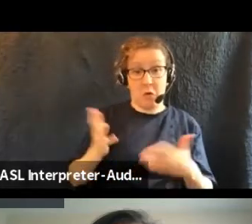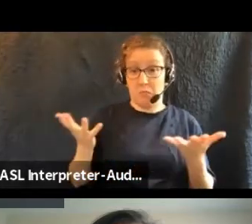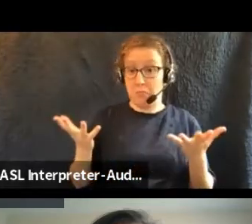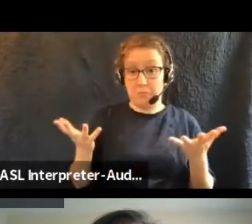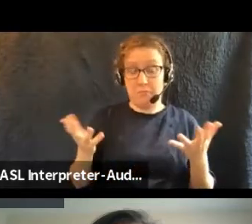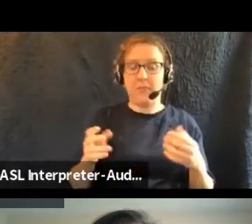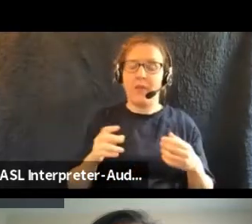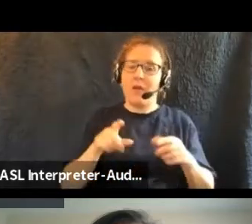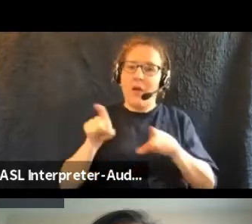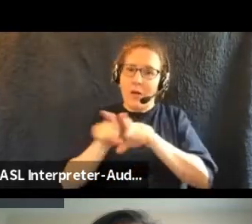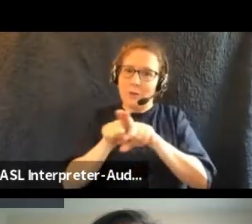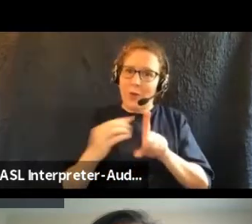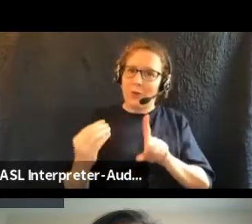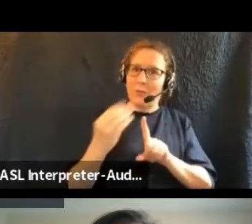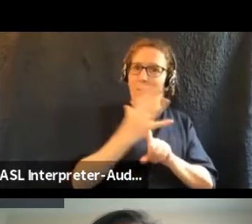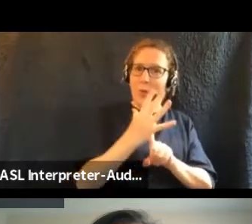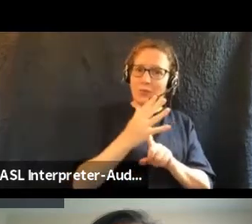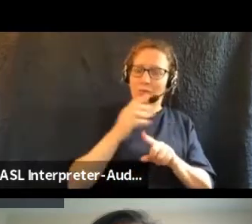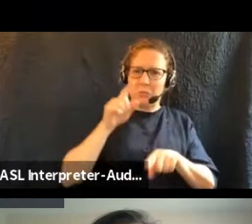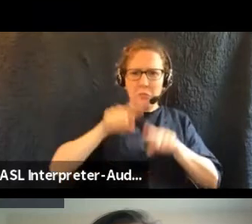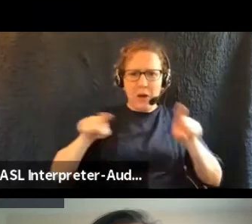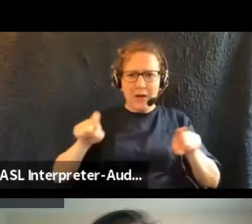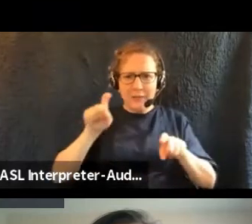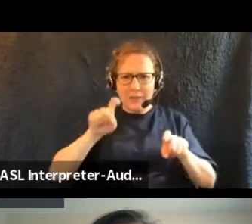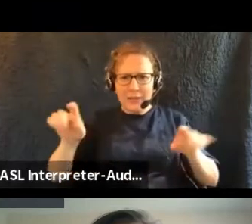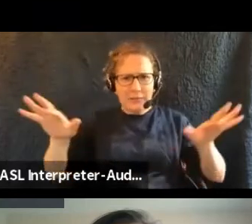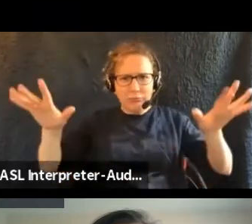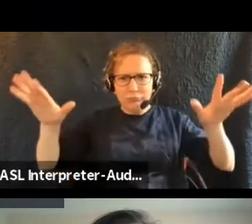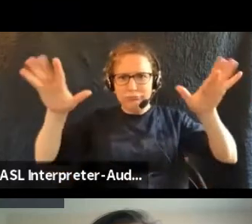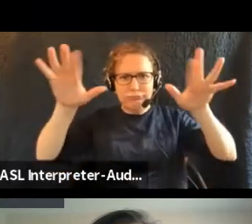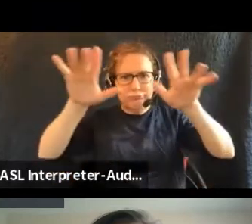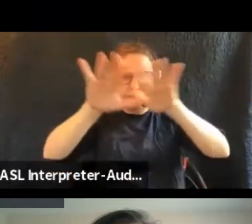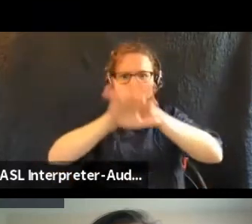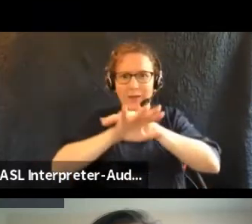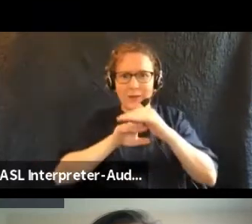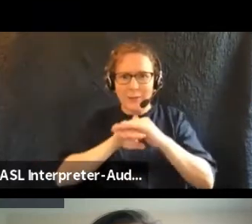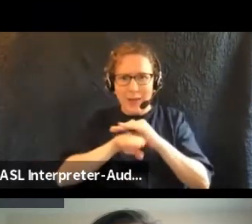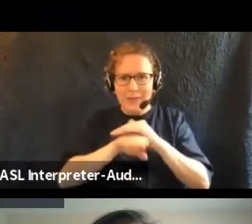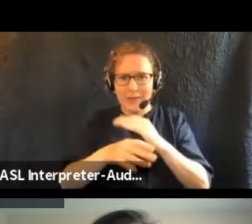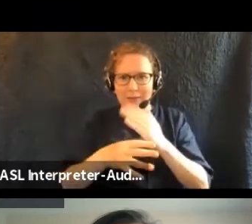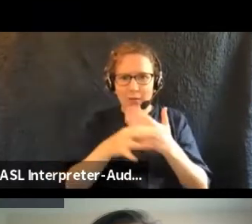to the variety of needs that people have in order to access content.